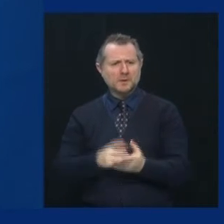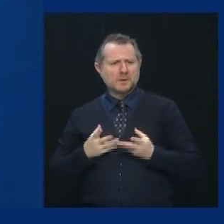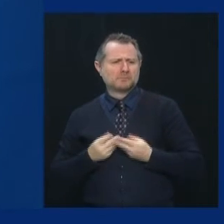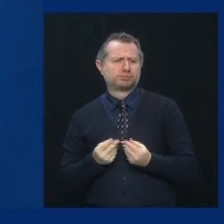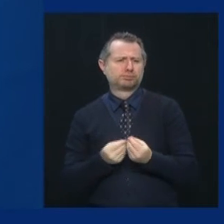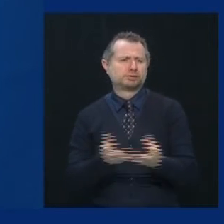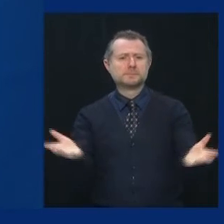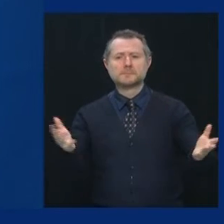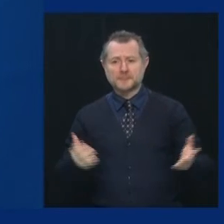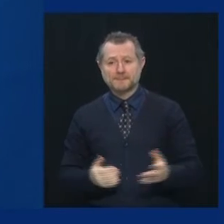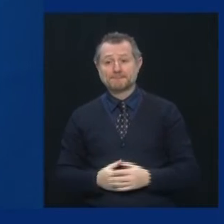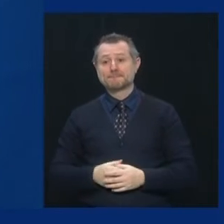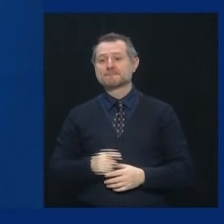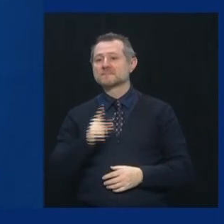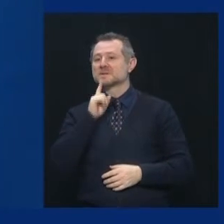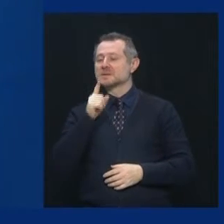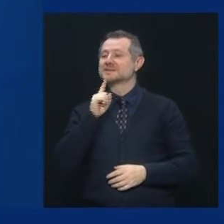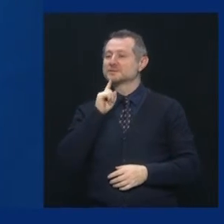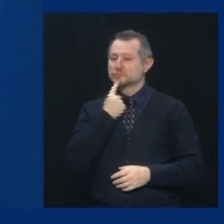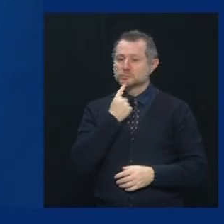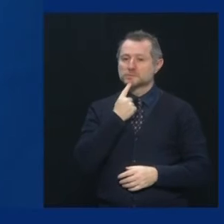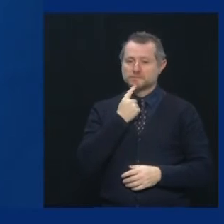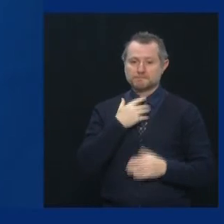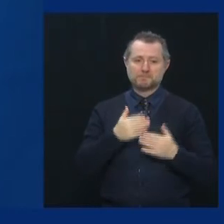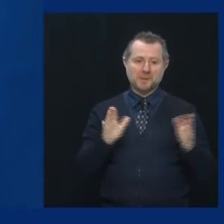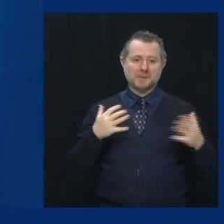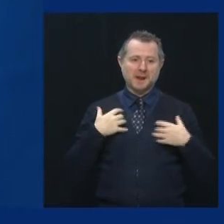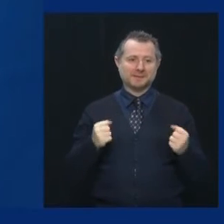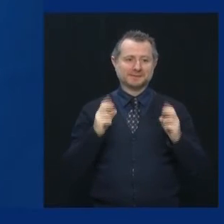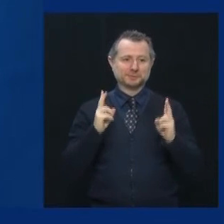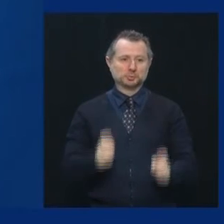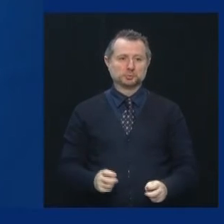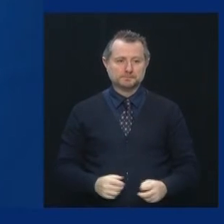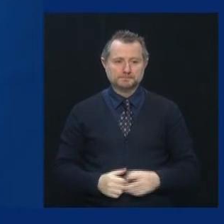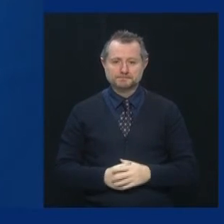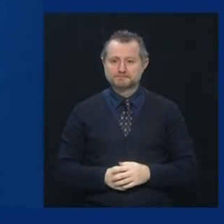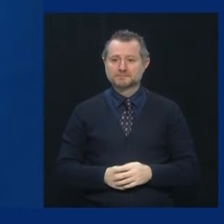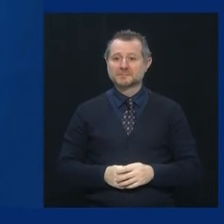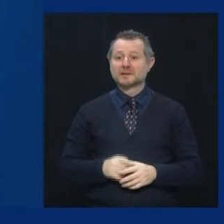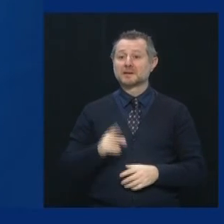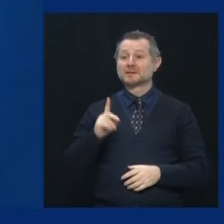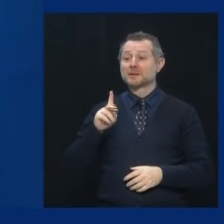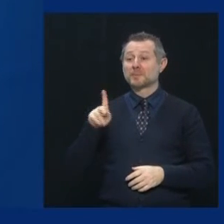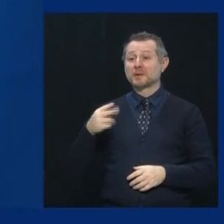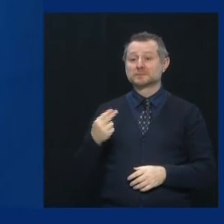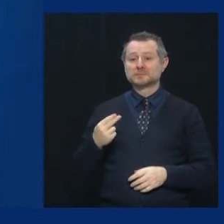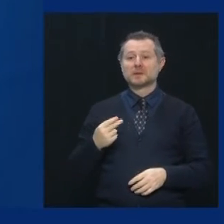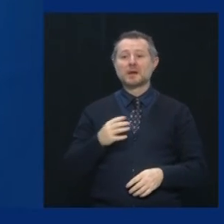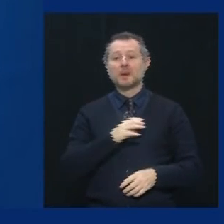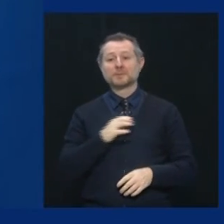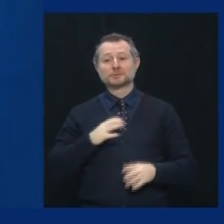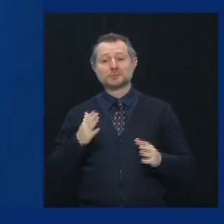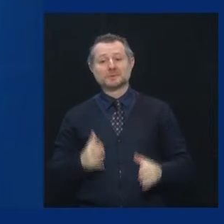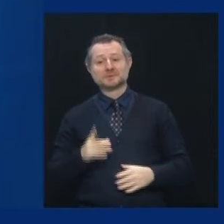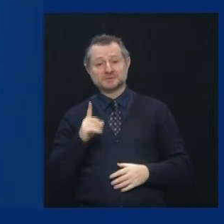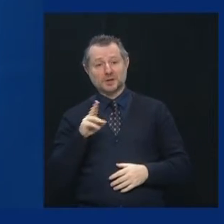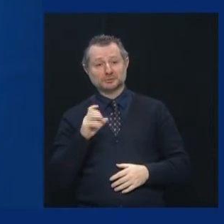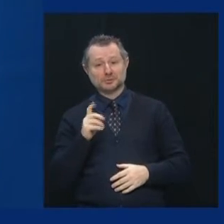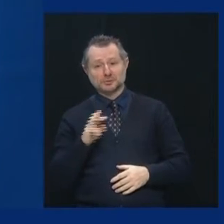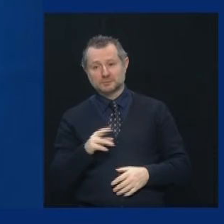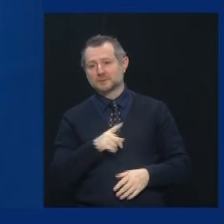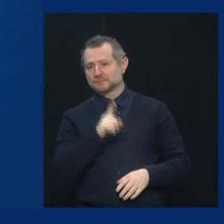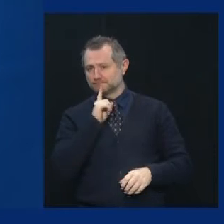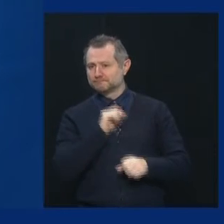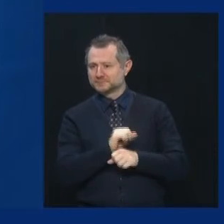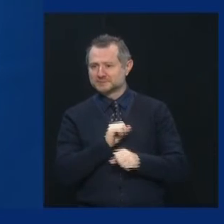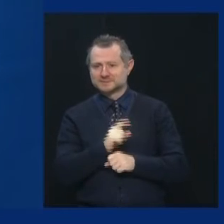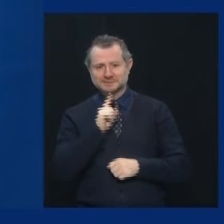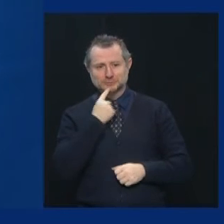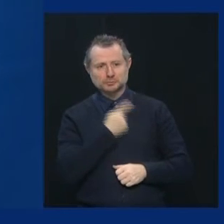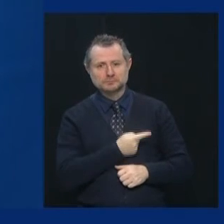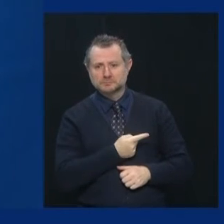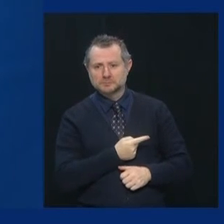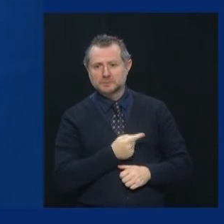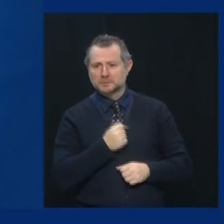SEVEN DAYS TO USE THAT